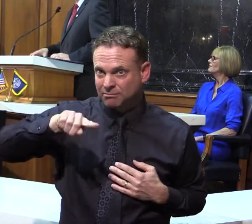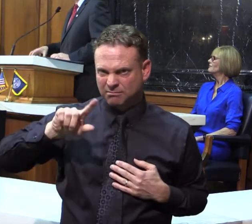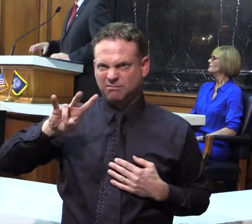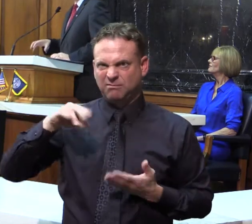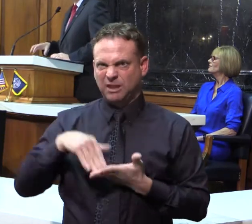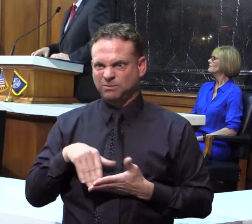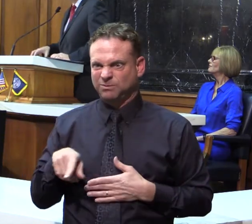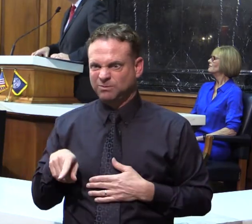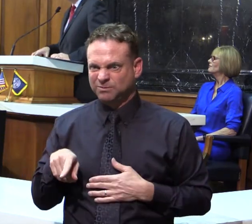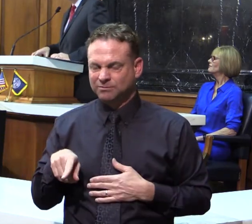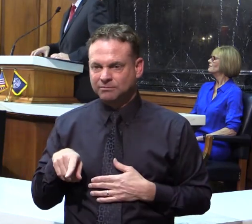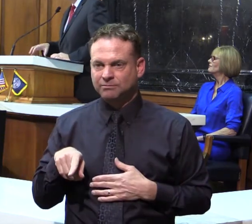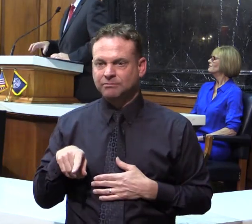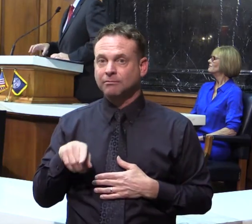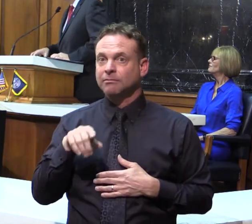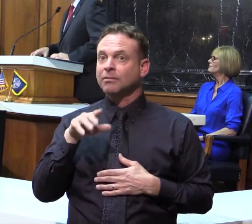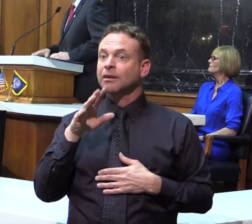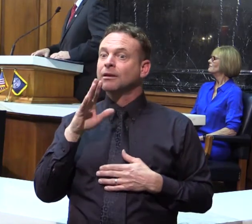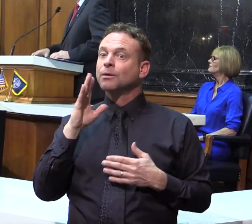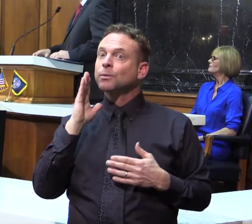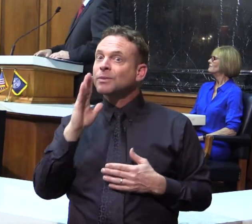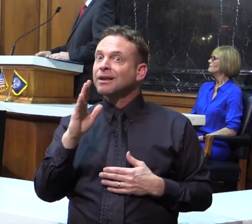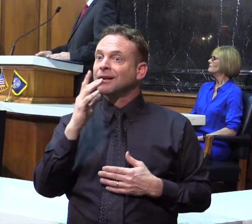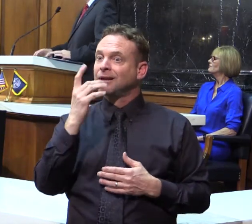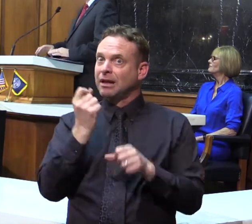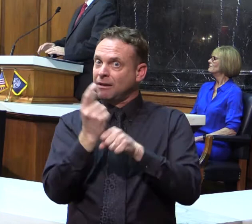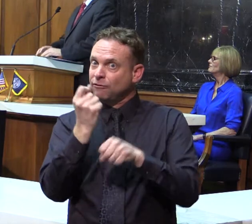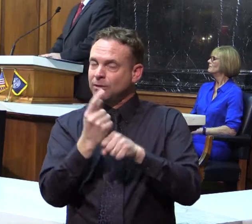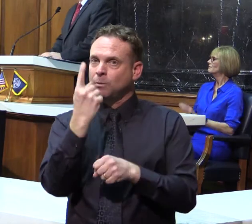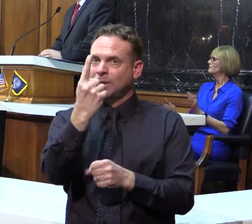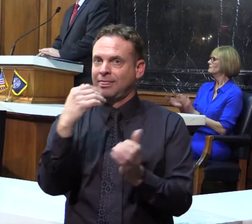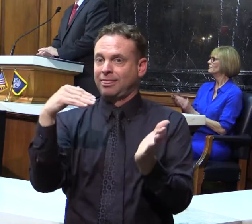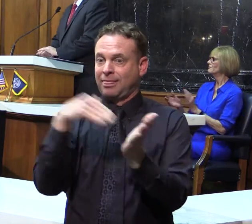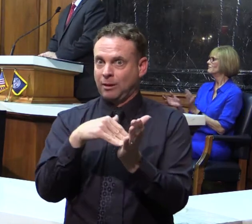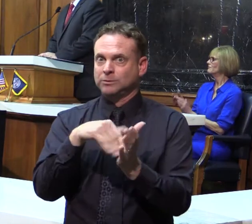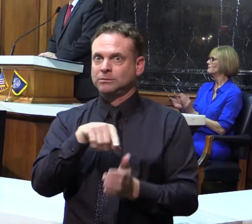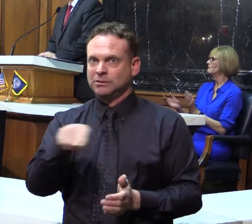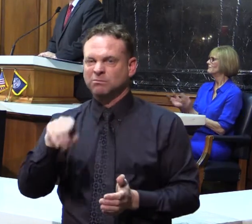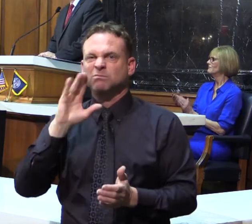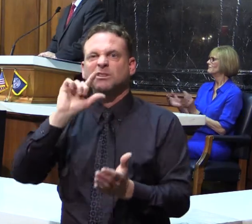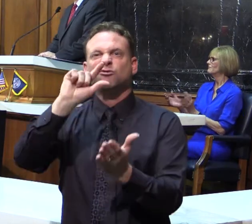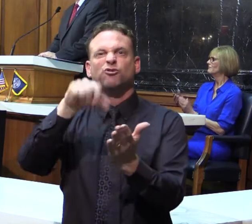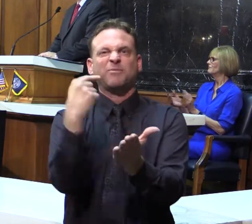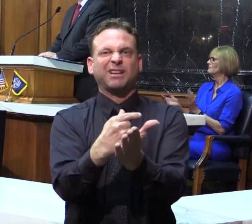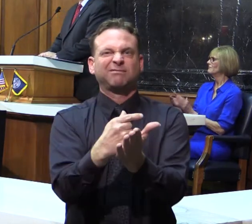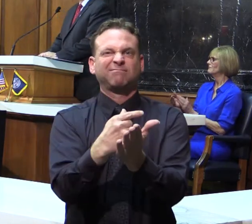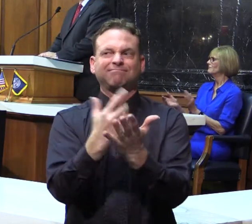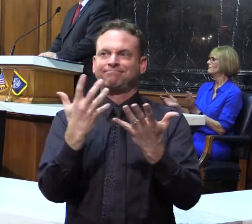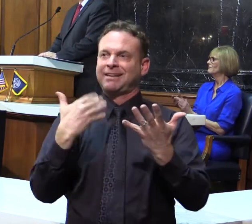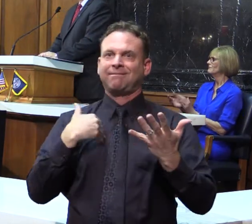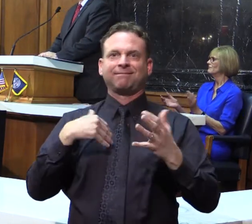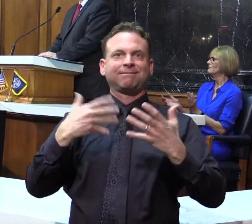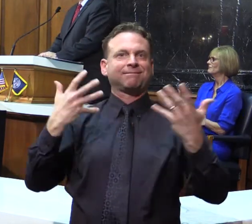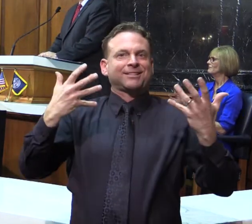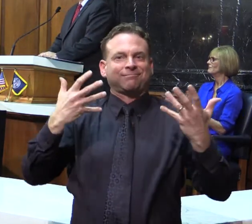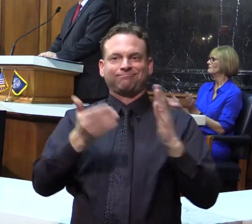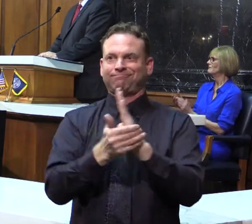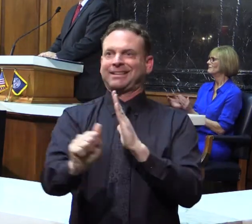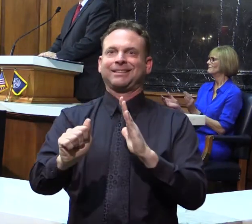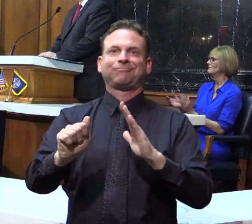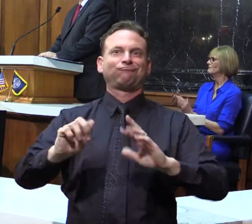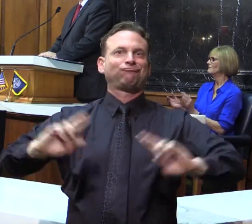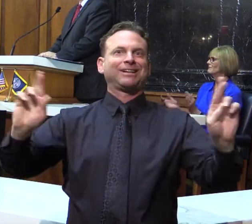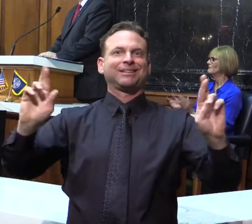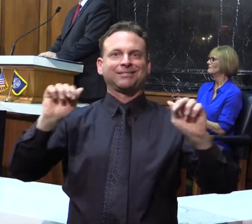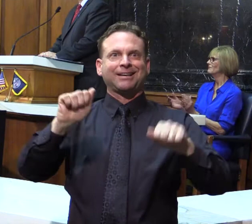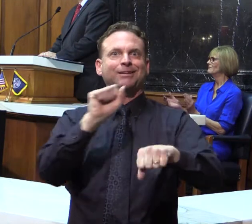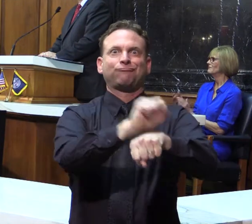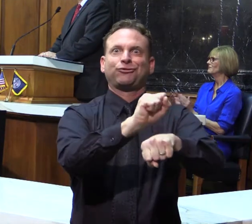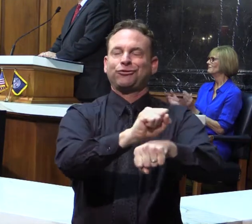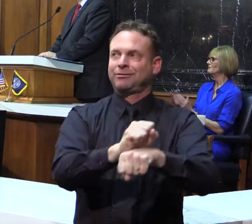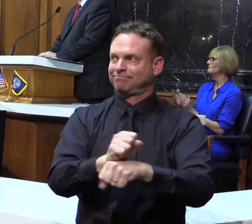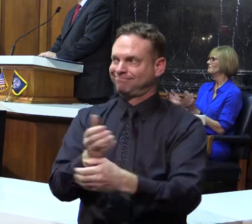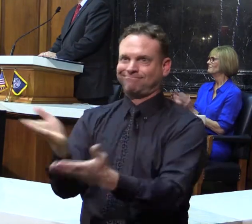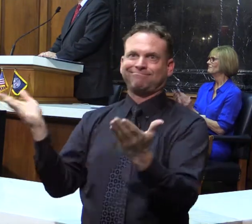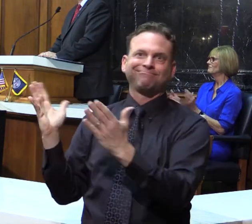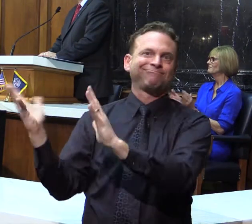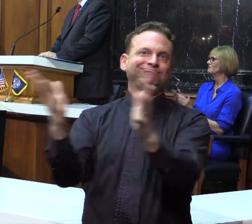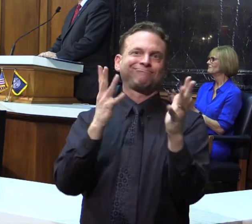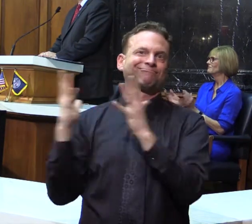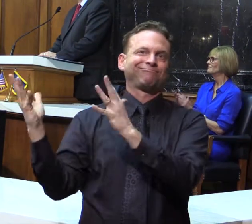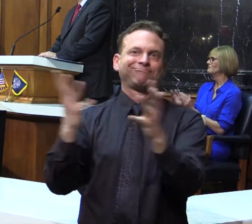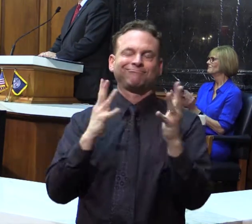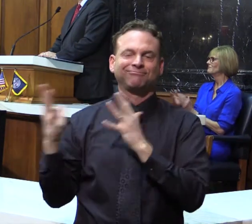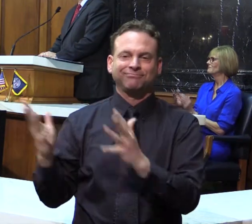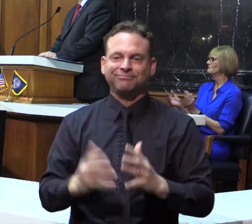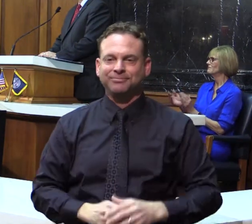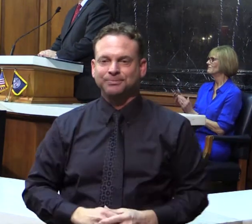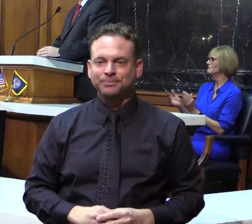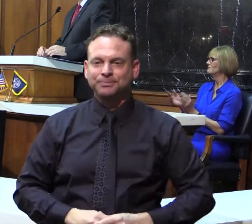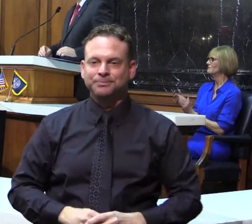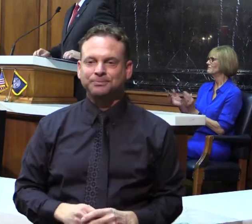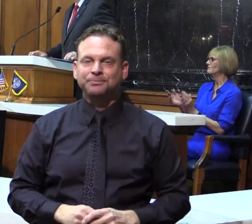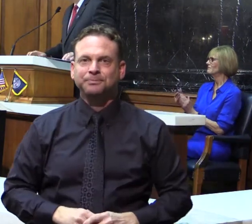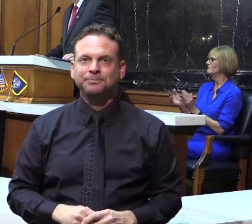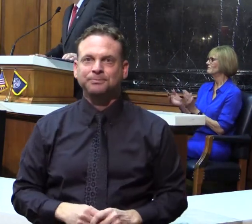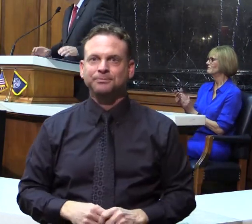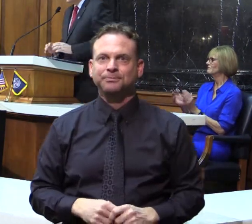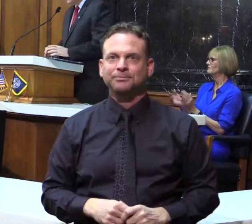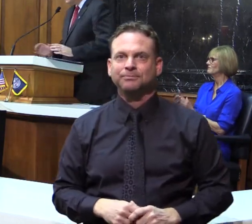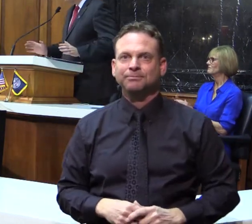lead to good jobs when they get out!